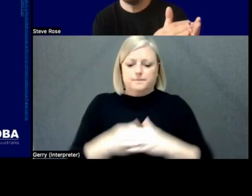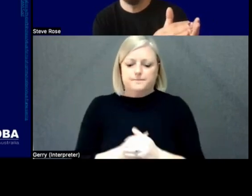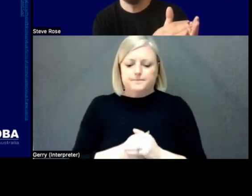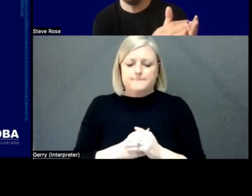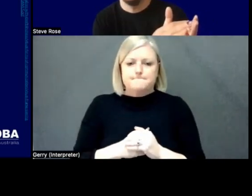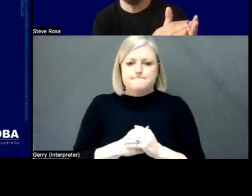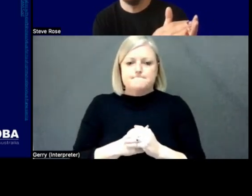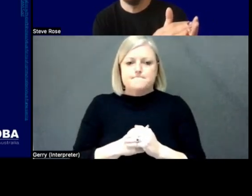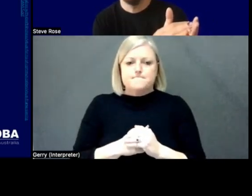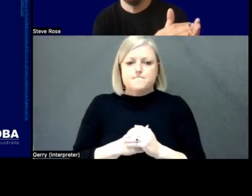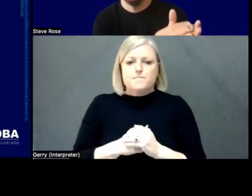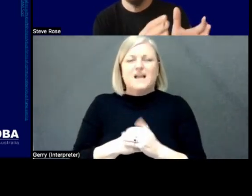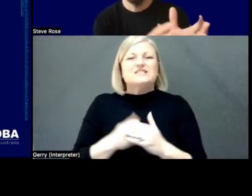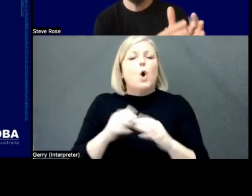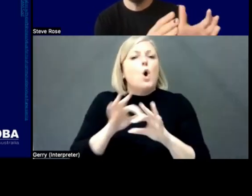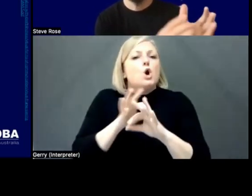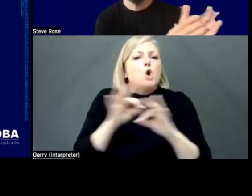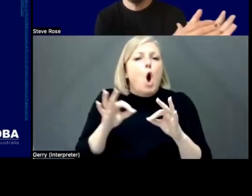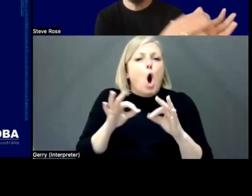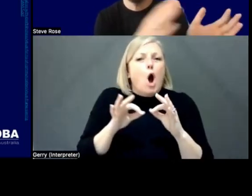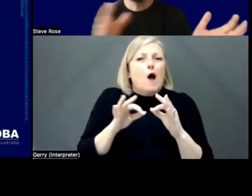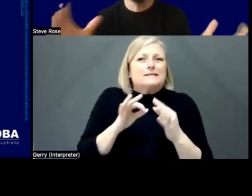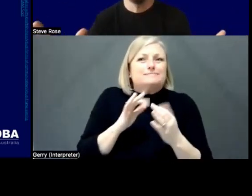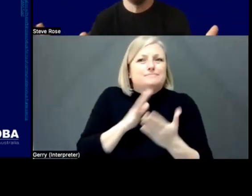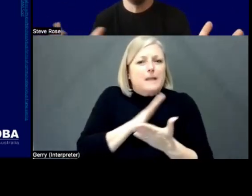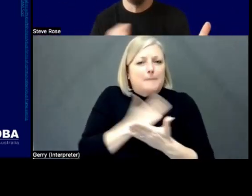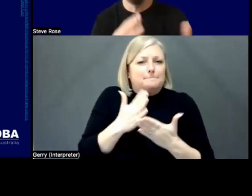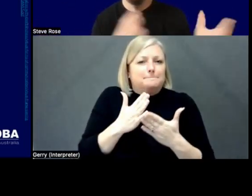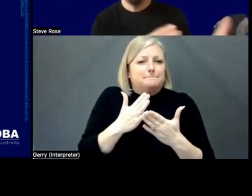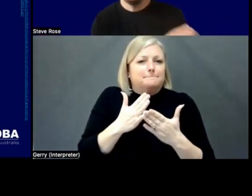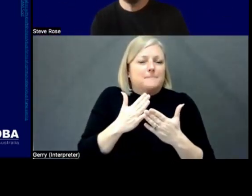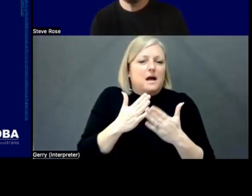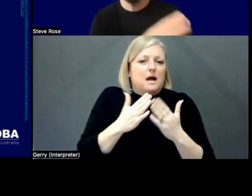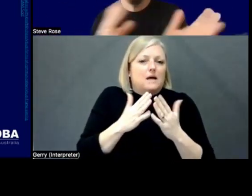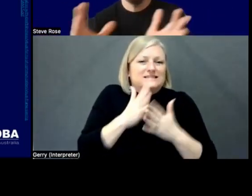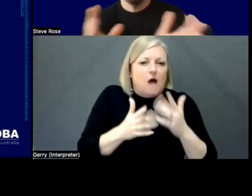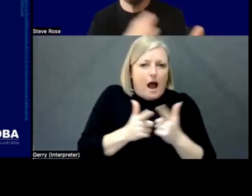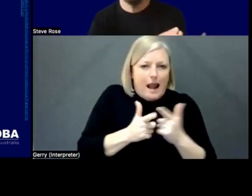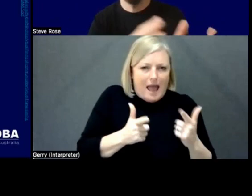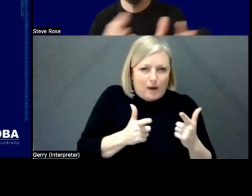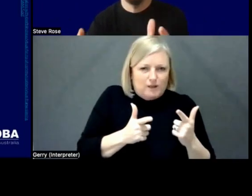of tactile sign language, I think they're definitely part of the continuum and definitely part of how different